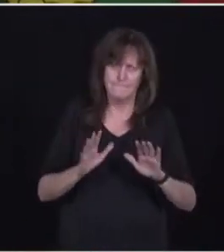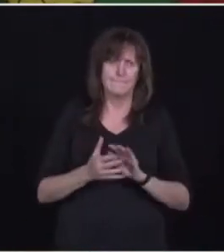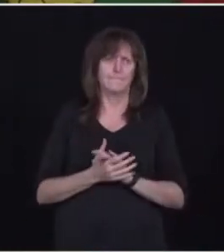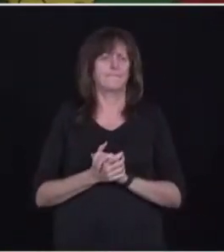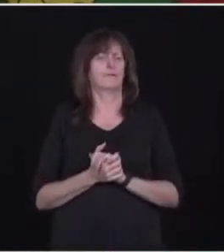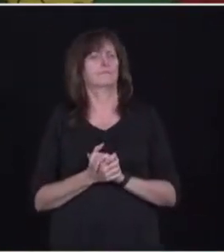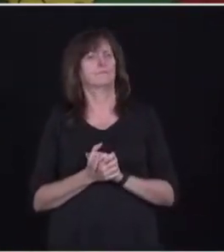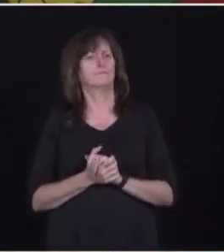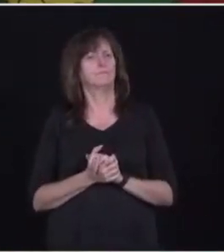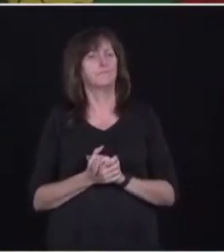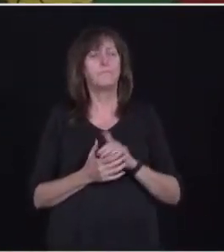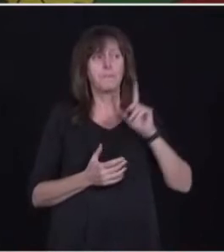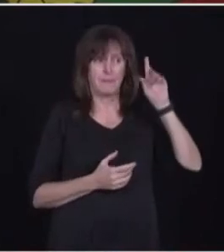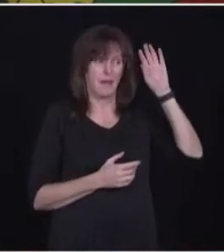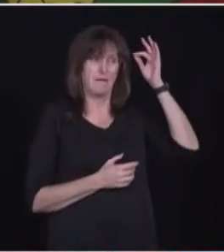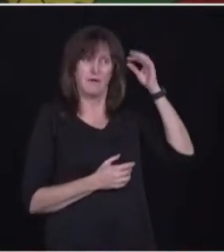The federal government, as I said in the past